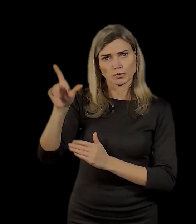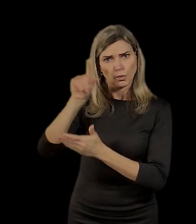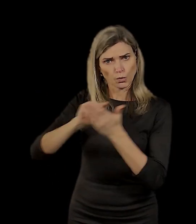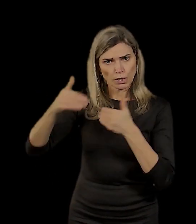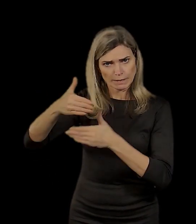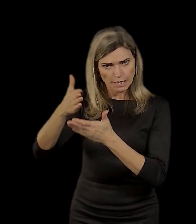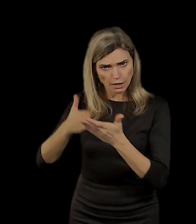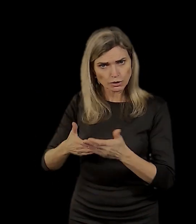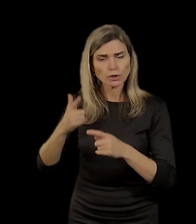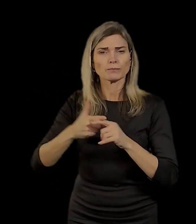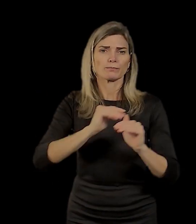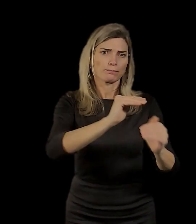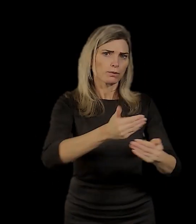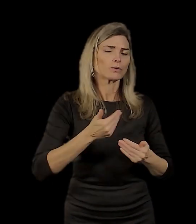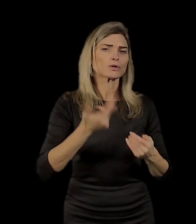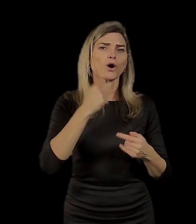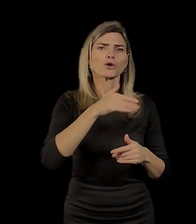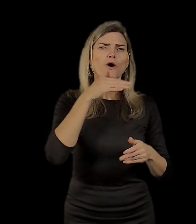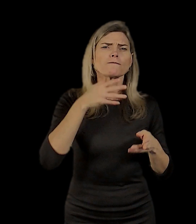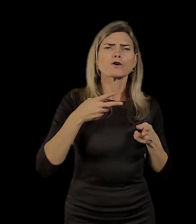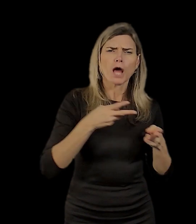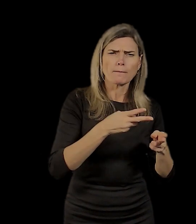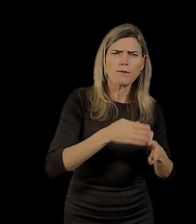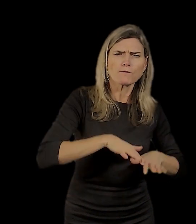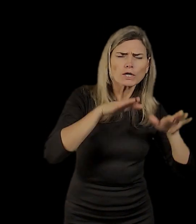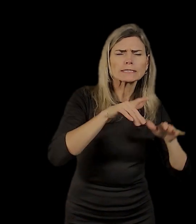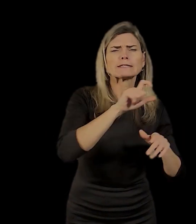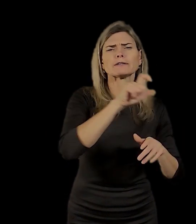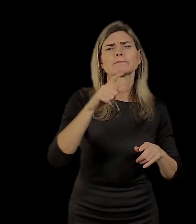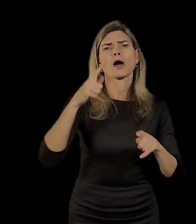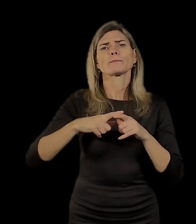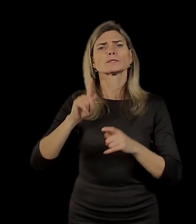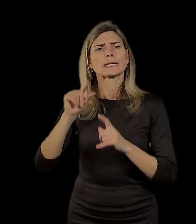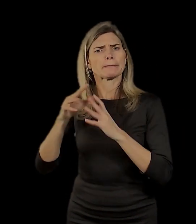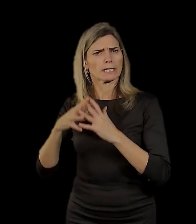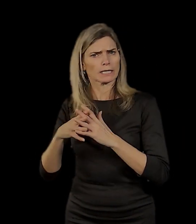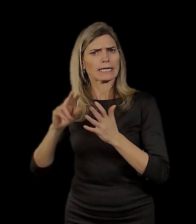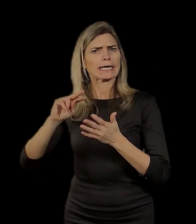And we met for about half a year. And we created a concept of how to grasp this area.